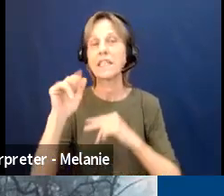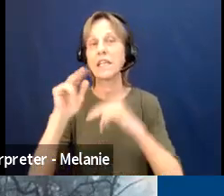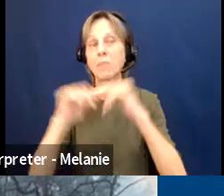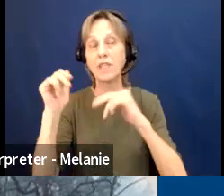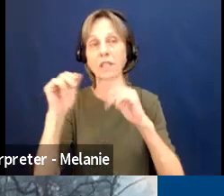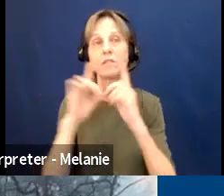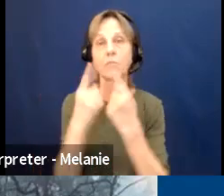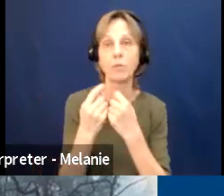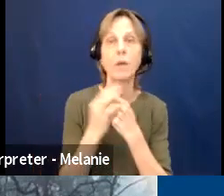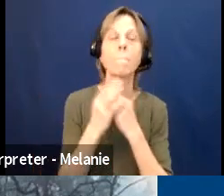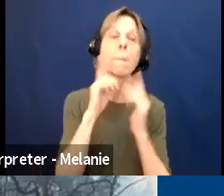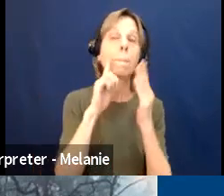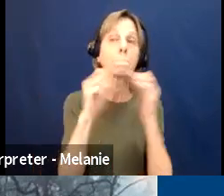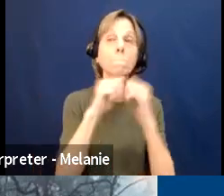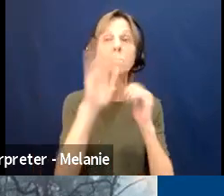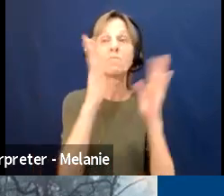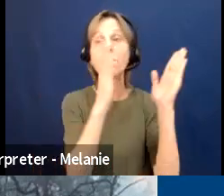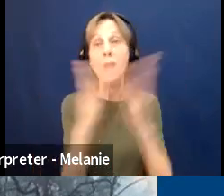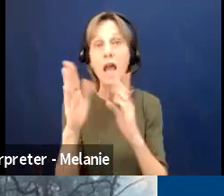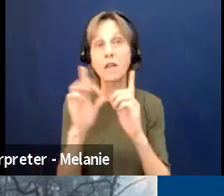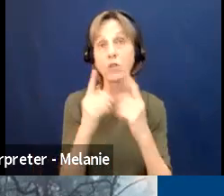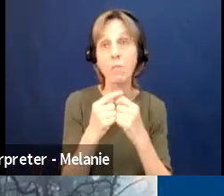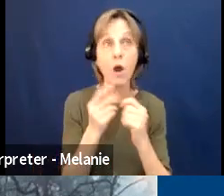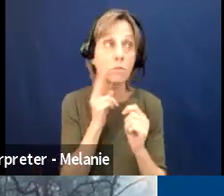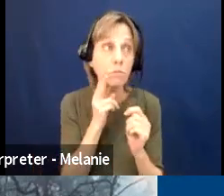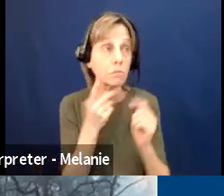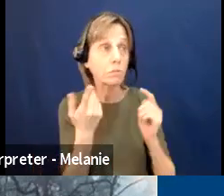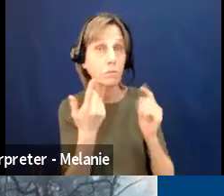go and check with your planning department see if the rules have changed whether maybe you had